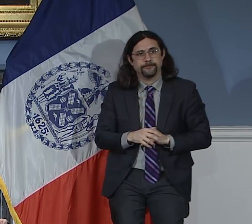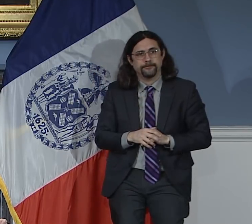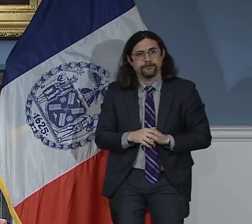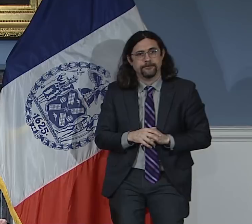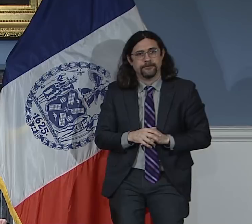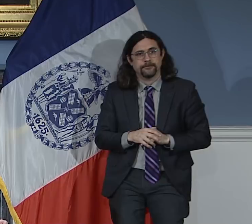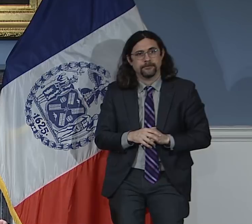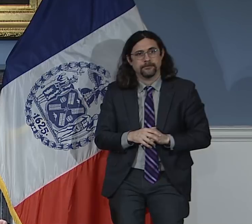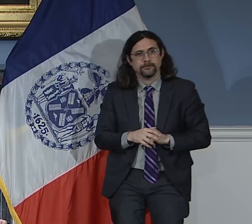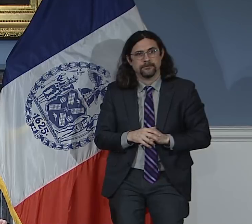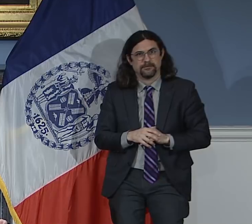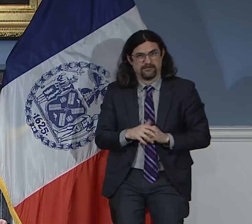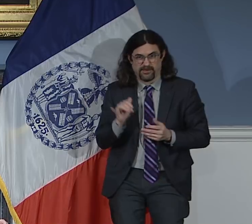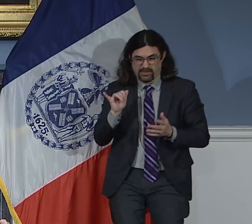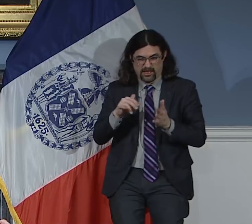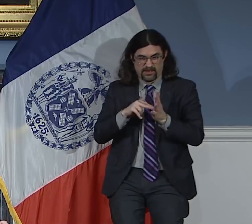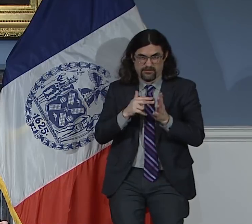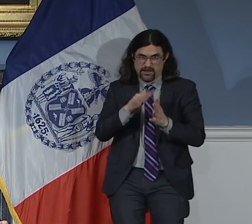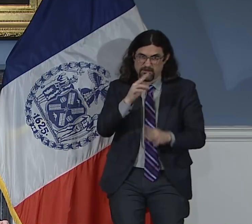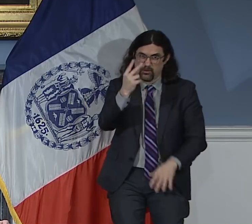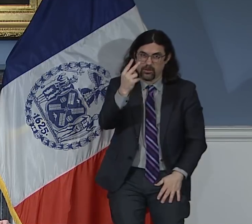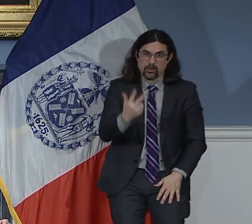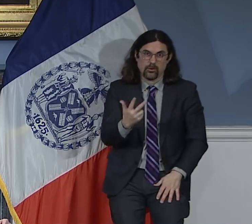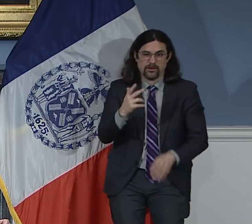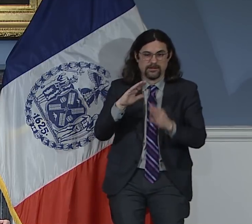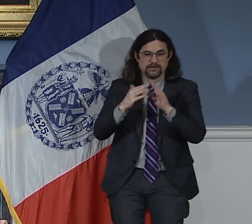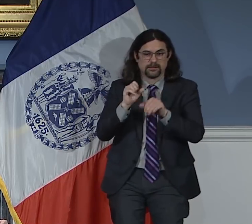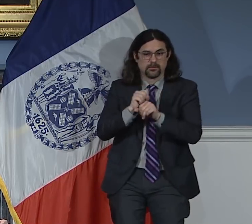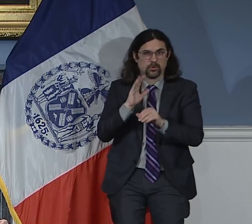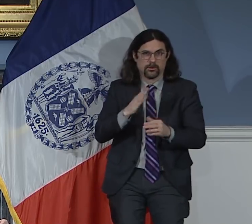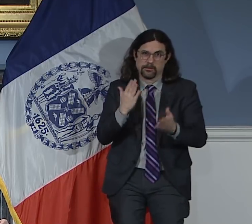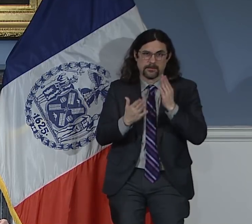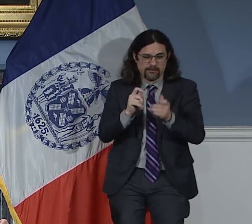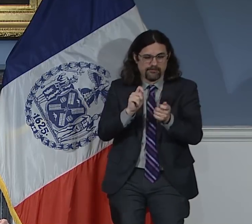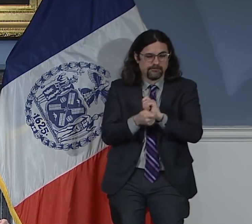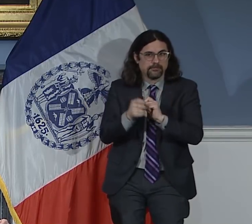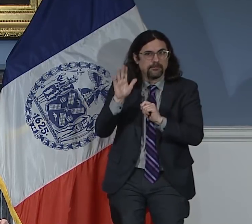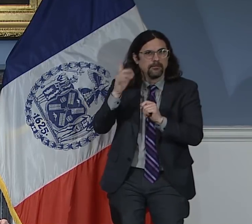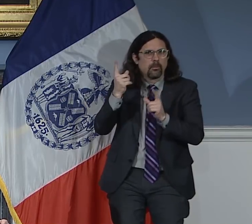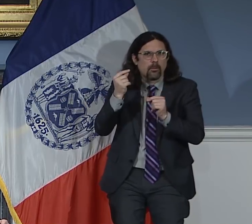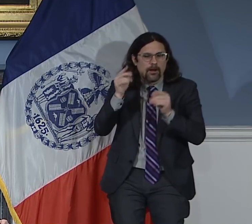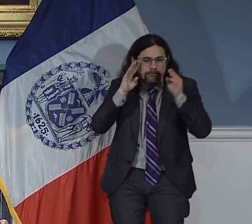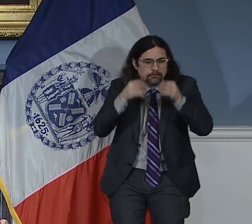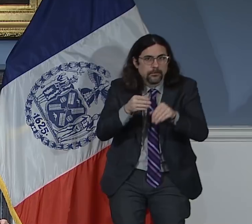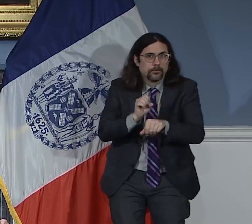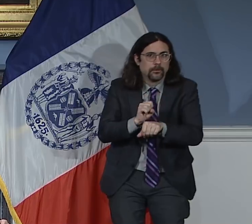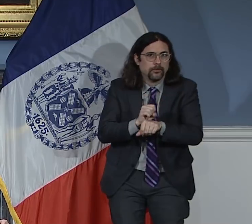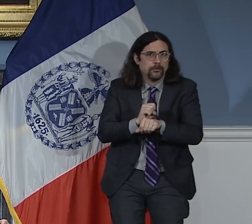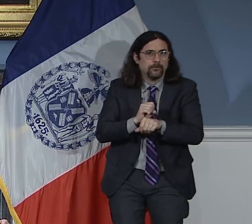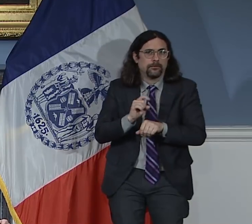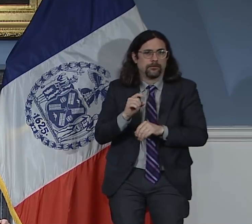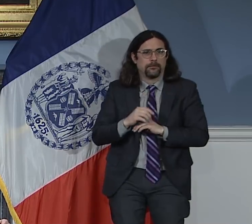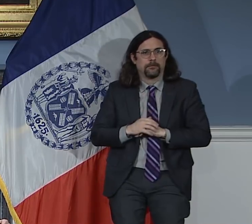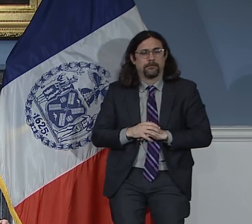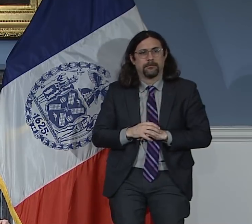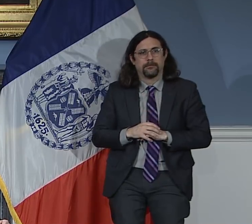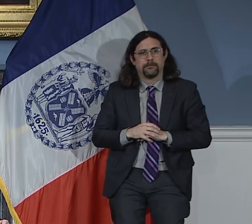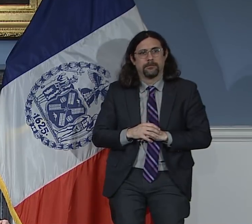FHTIGING THIS CRISIS. THAT IS APPROXIMATELY TWO-THIRDS -- TWO-THIRDS OF OUR WORK FORCE THAT